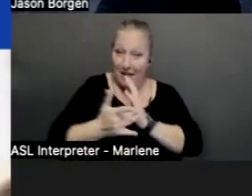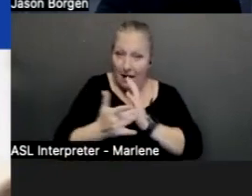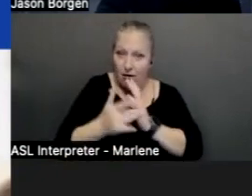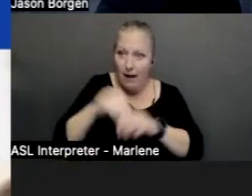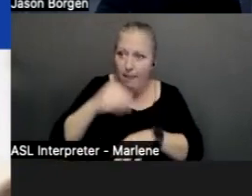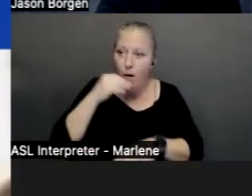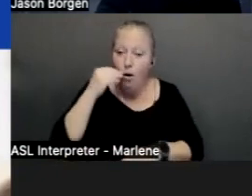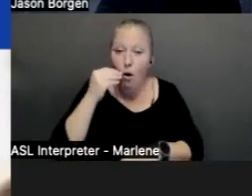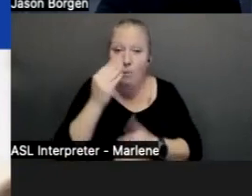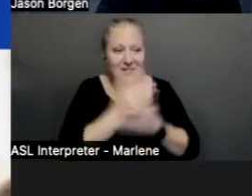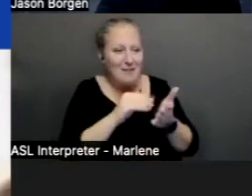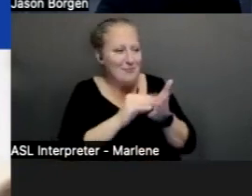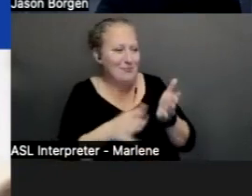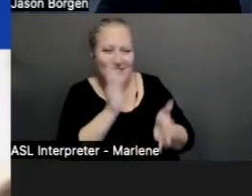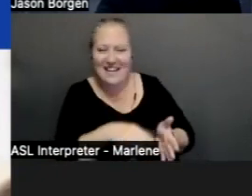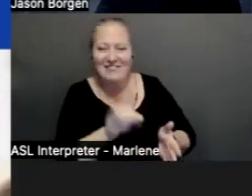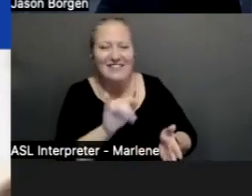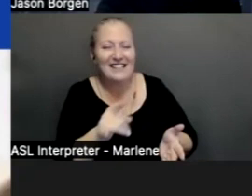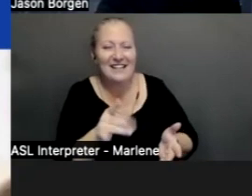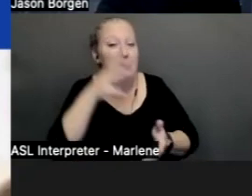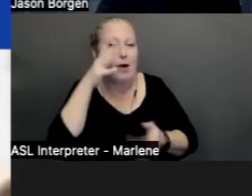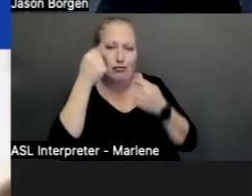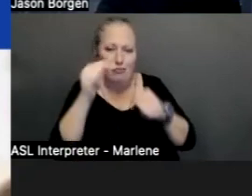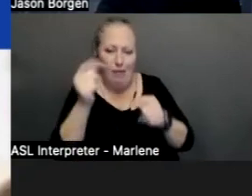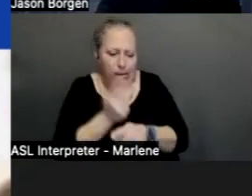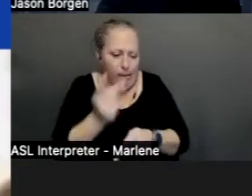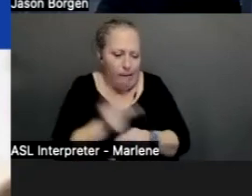and students who didn't, and then parents trying to navigate, oh, guess what? This year we're doing